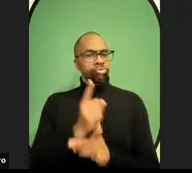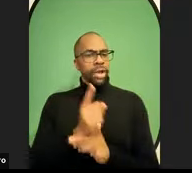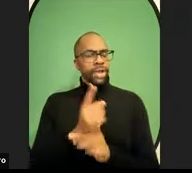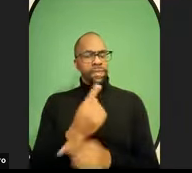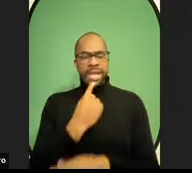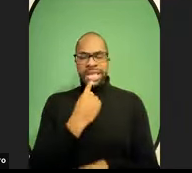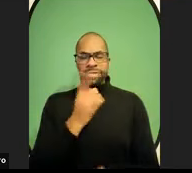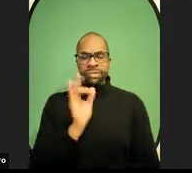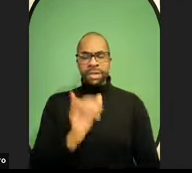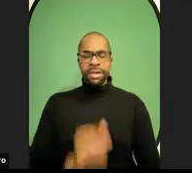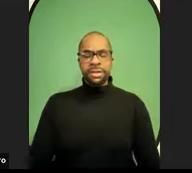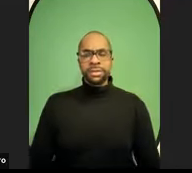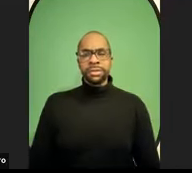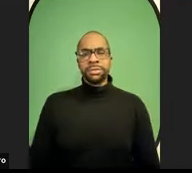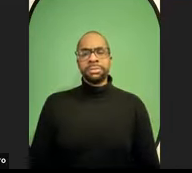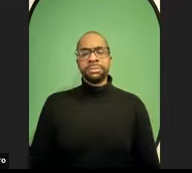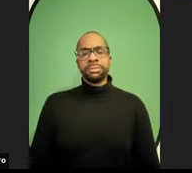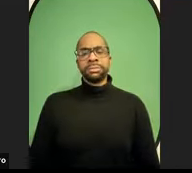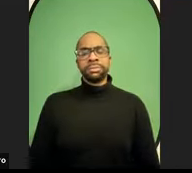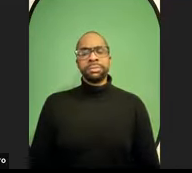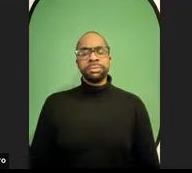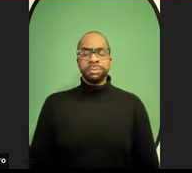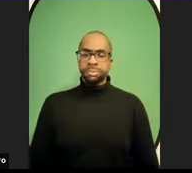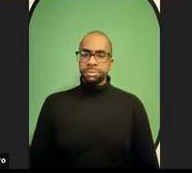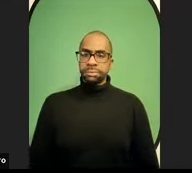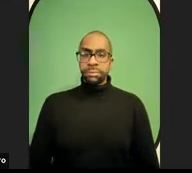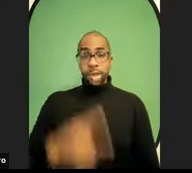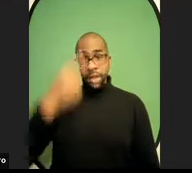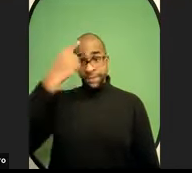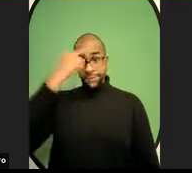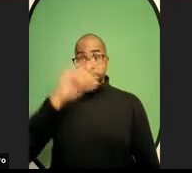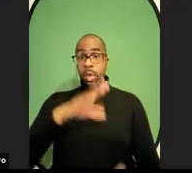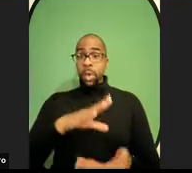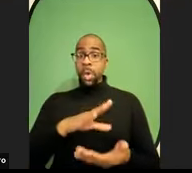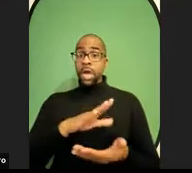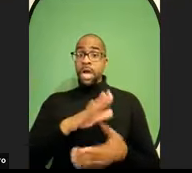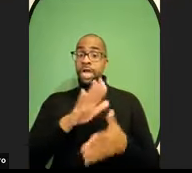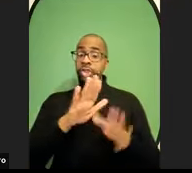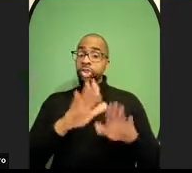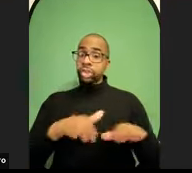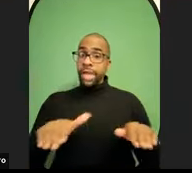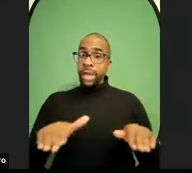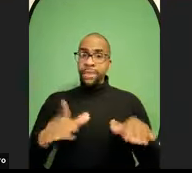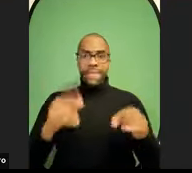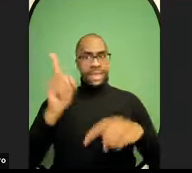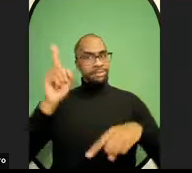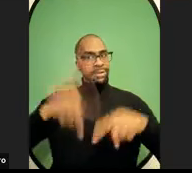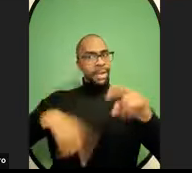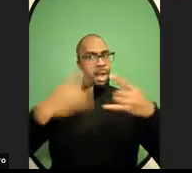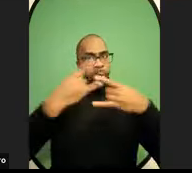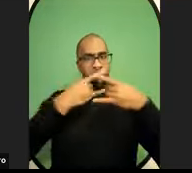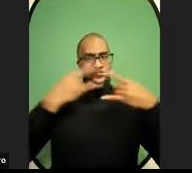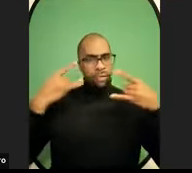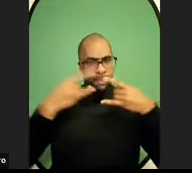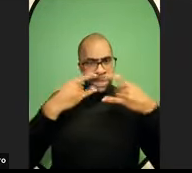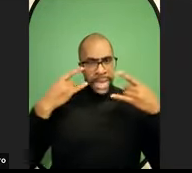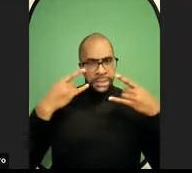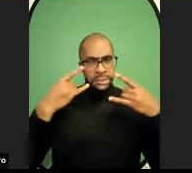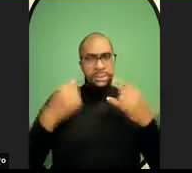e the page. The e the page, the appropriate page answers this question maybe you can provide some more insight for. a time a child that is unable to child that is unable to wear a